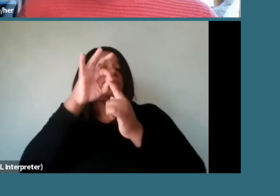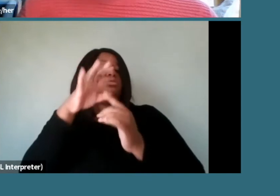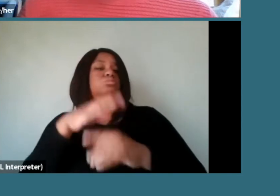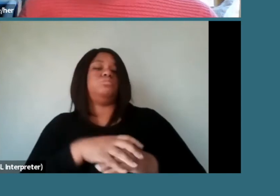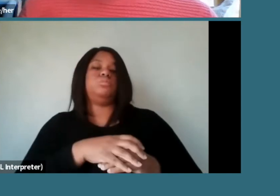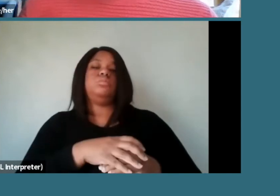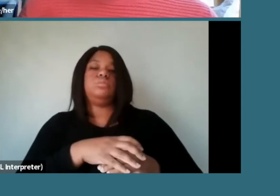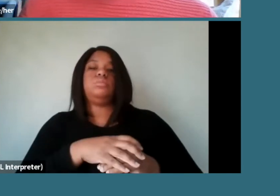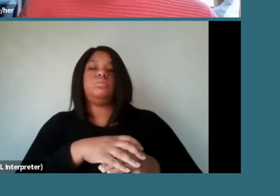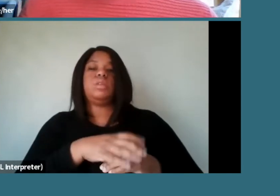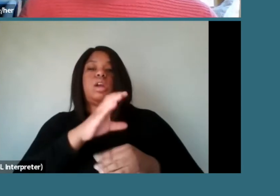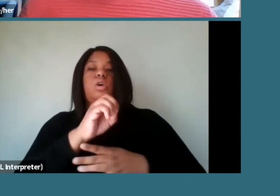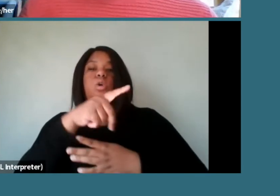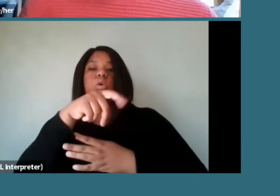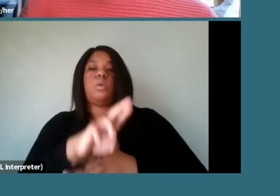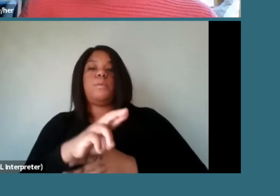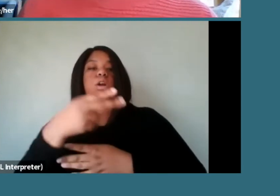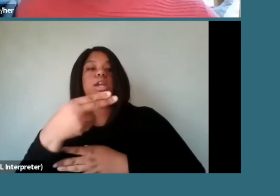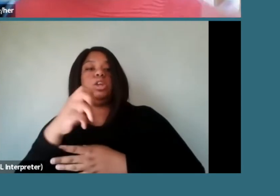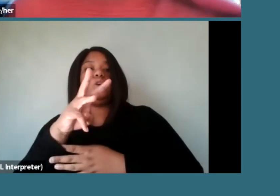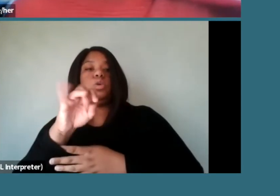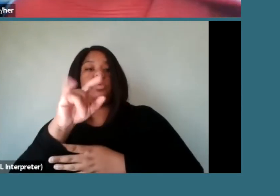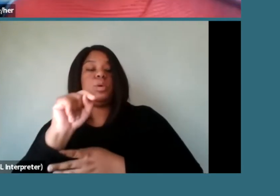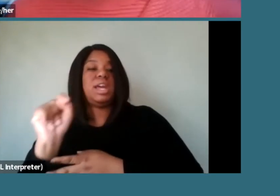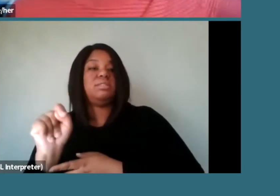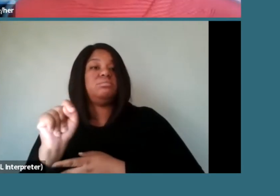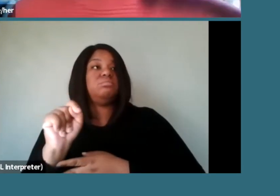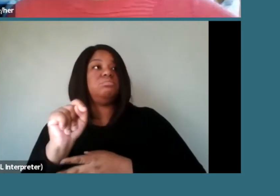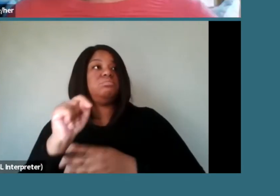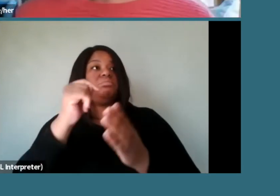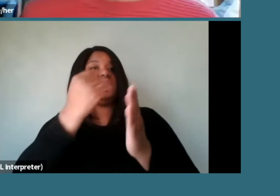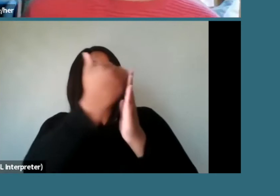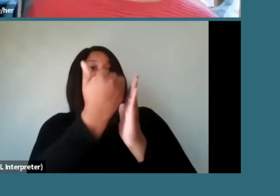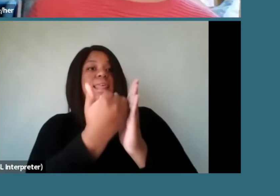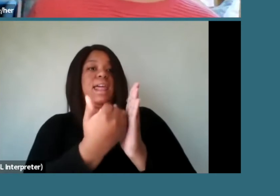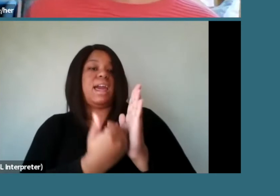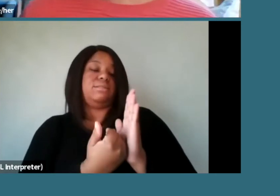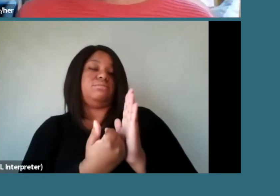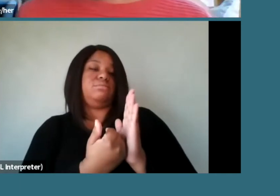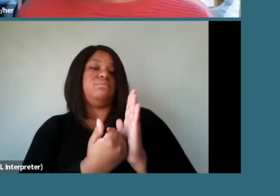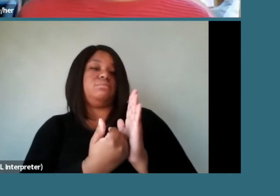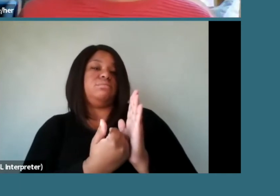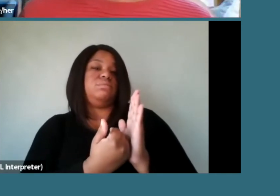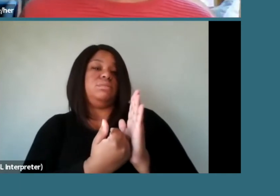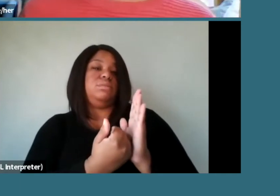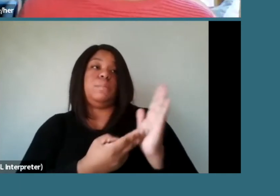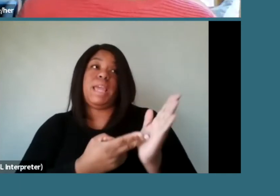The Cooper Hewitt Guidelines, probably, to be honest, I would say that.